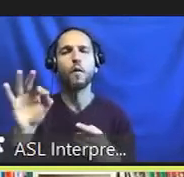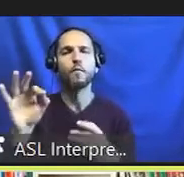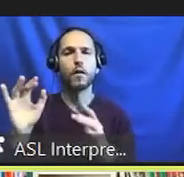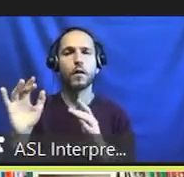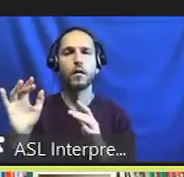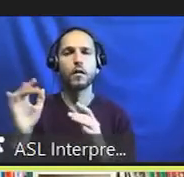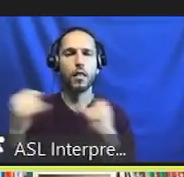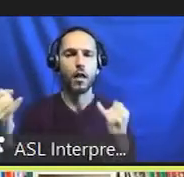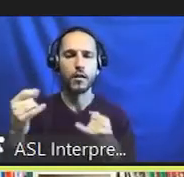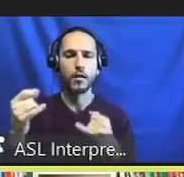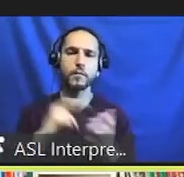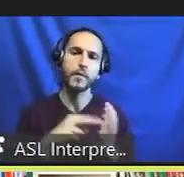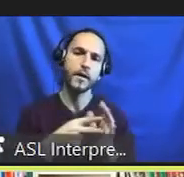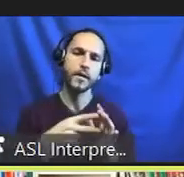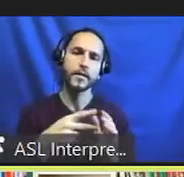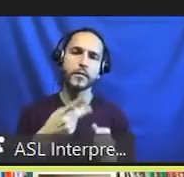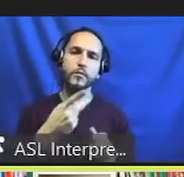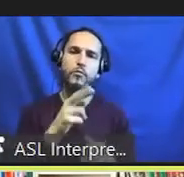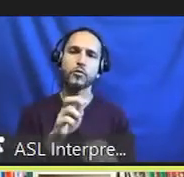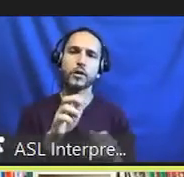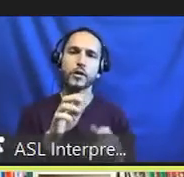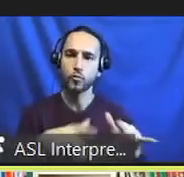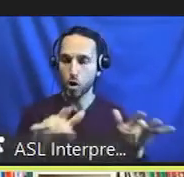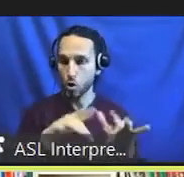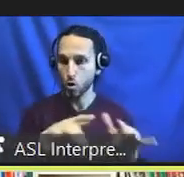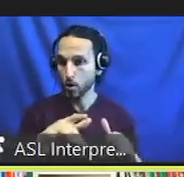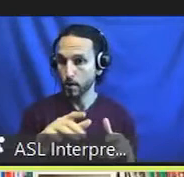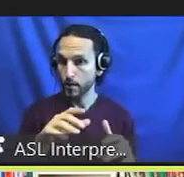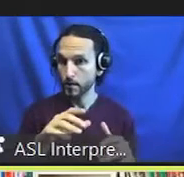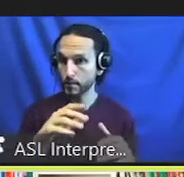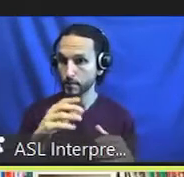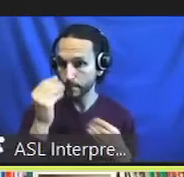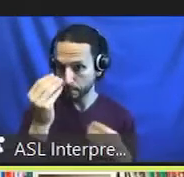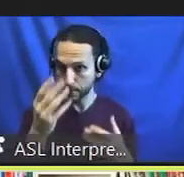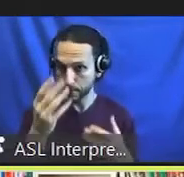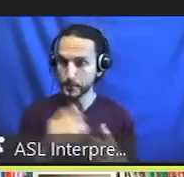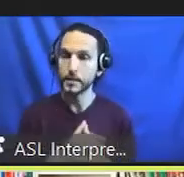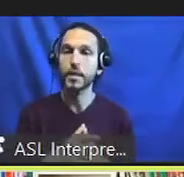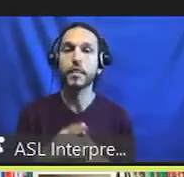So that's pre-recorded content. For pre-recorded materials, the expectation